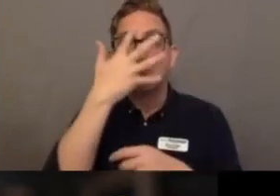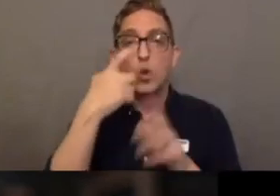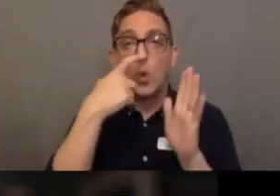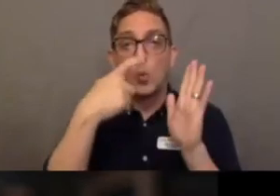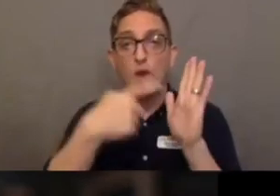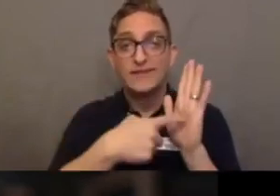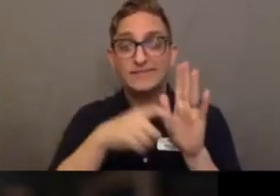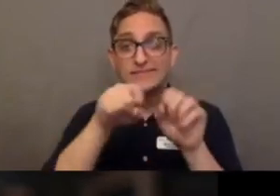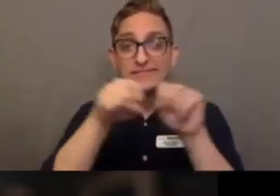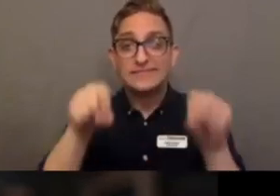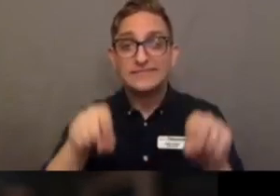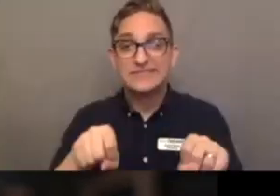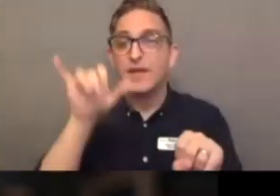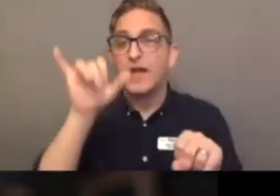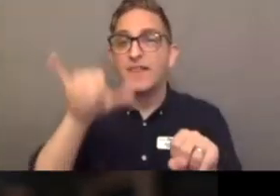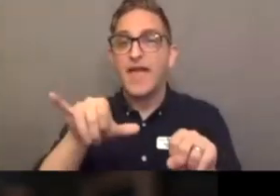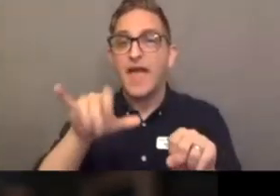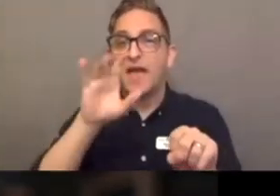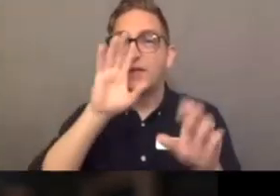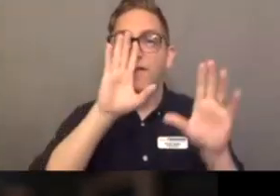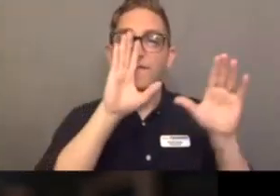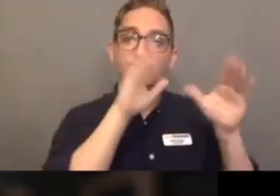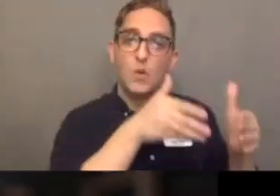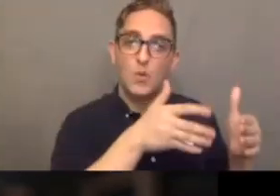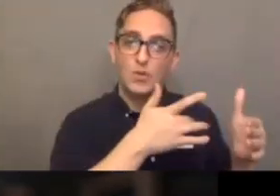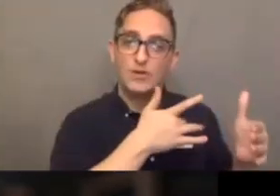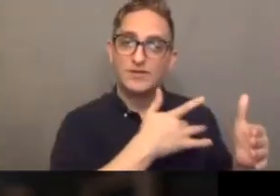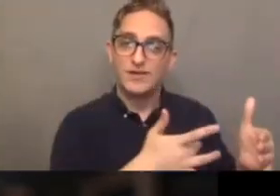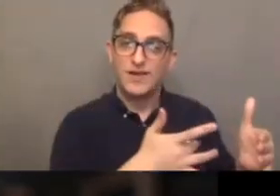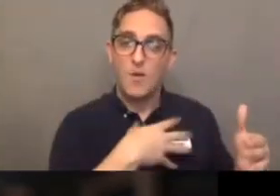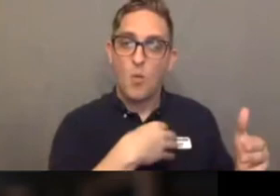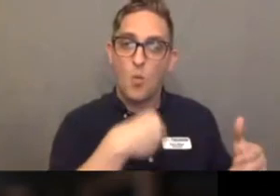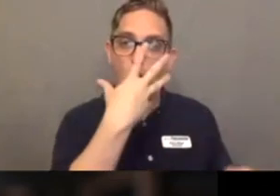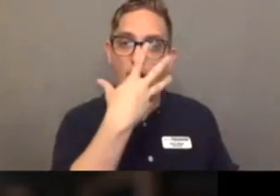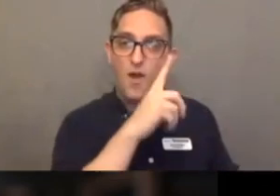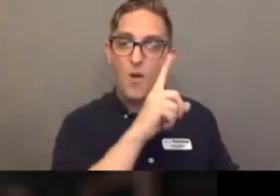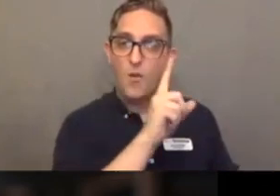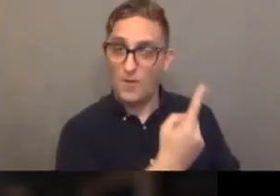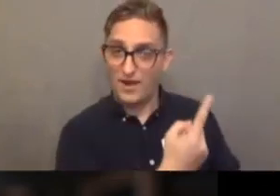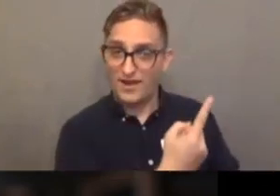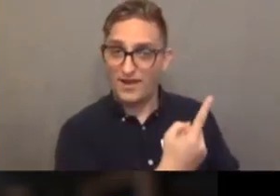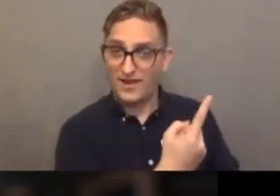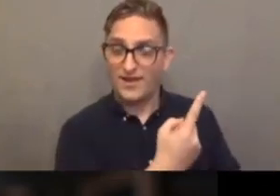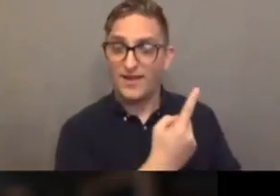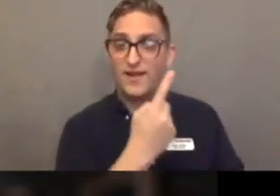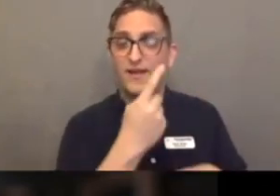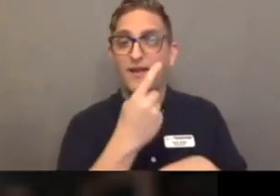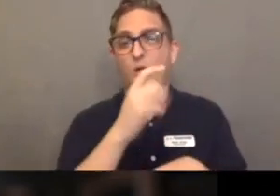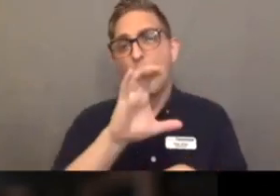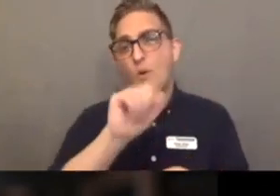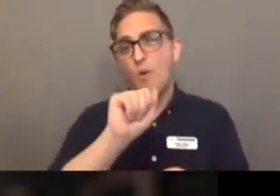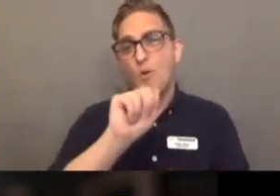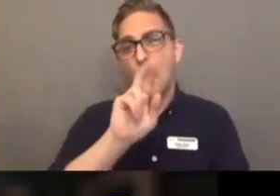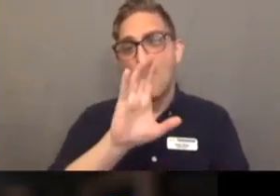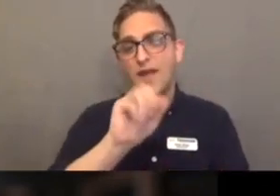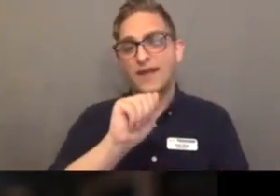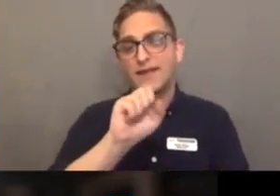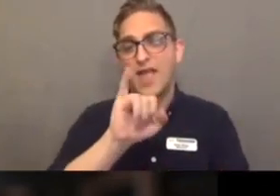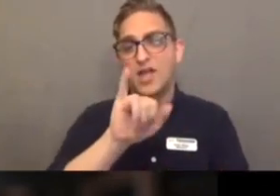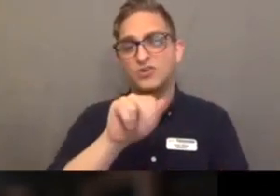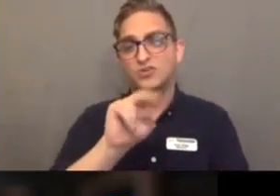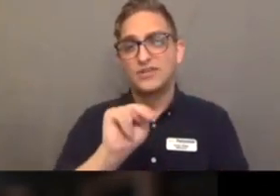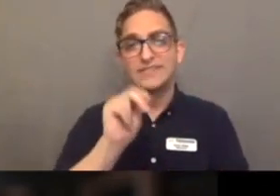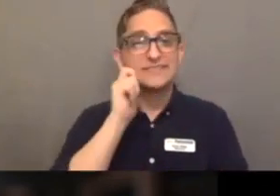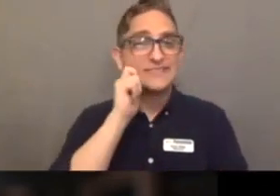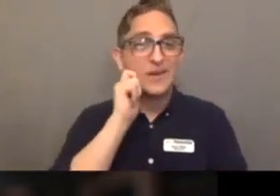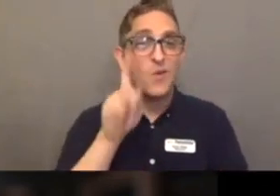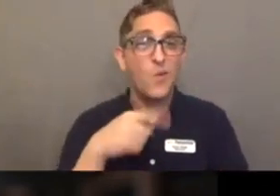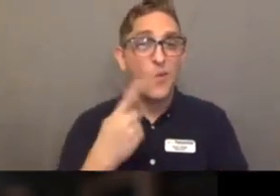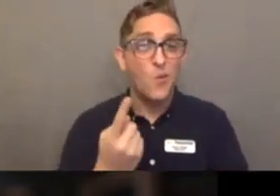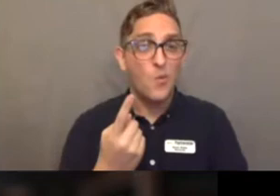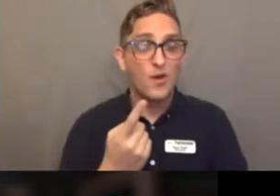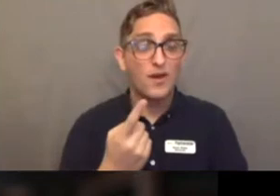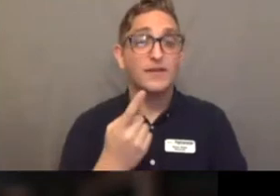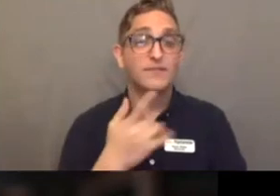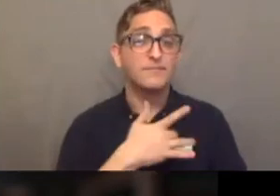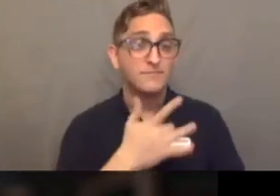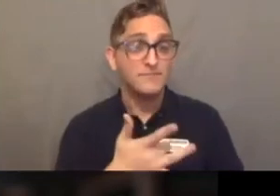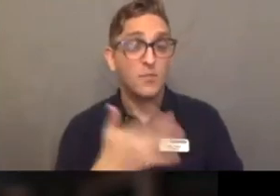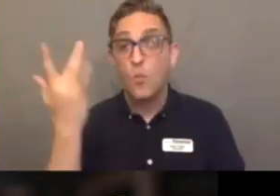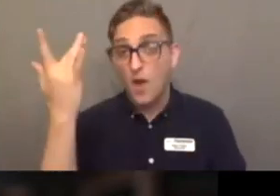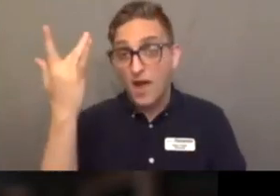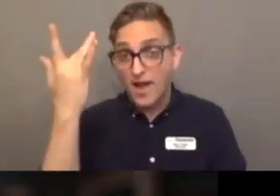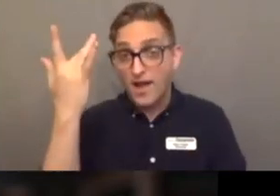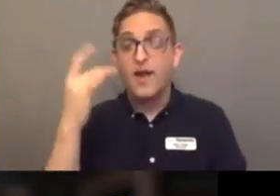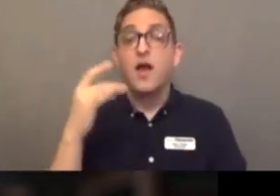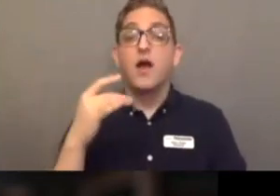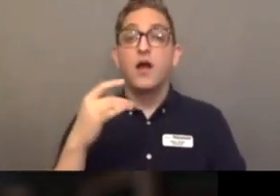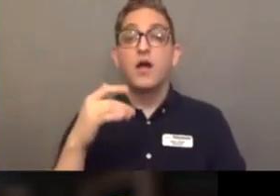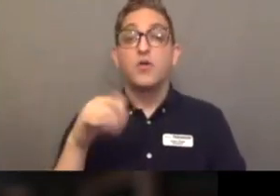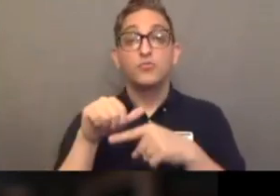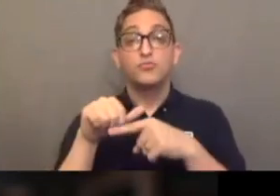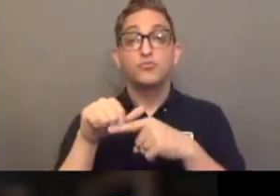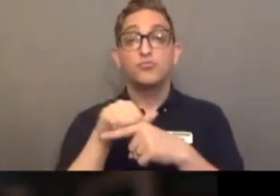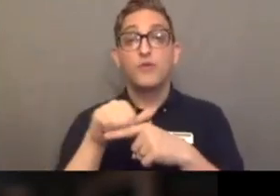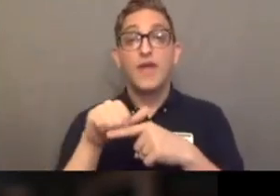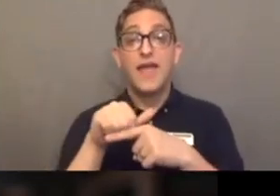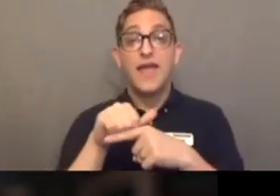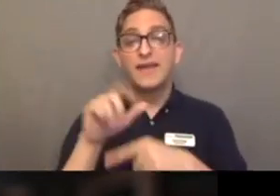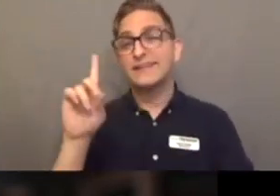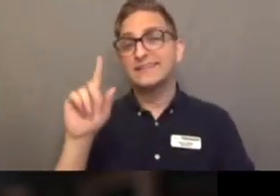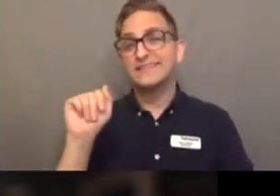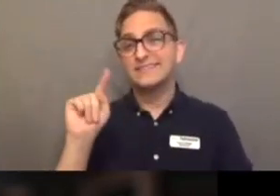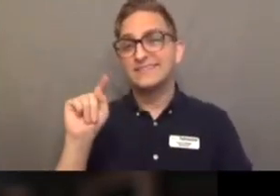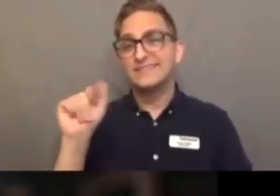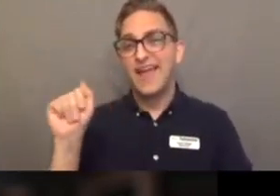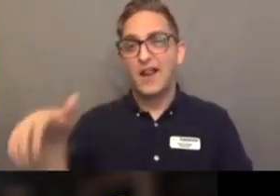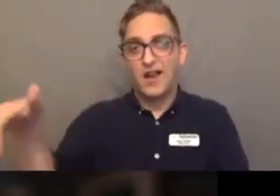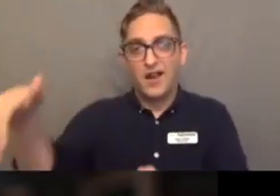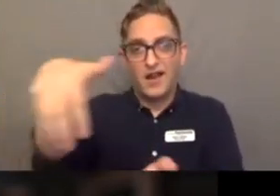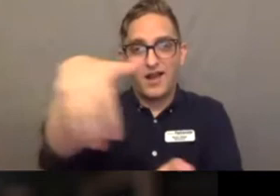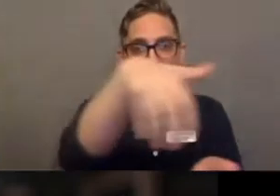biased for white Caucasian skin. Because the training data that they use is mostly pictures